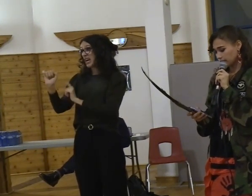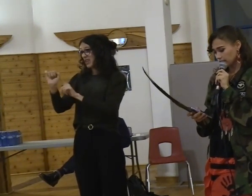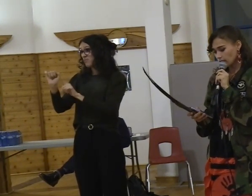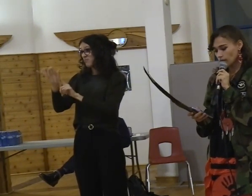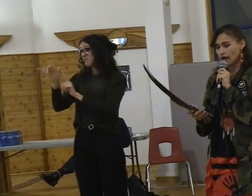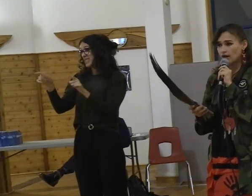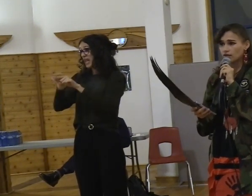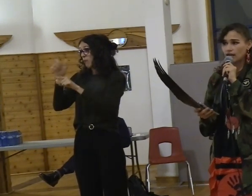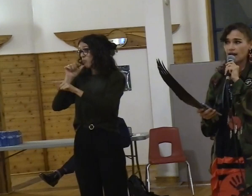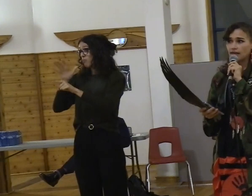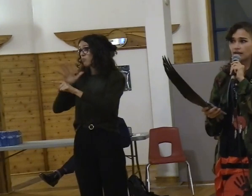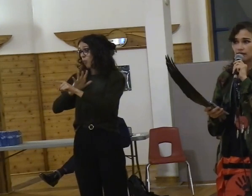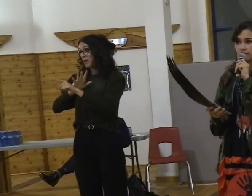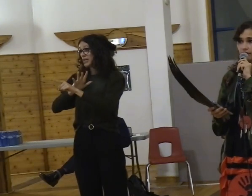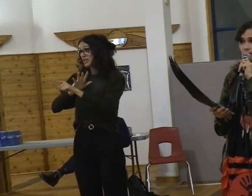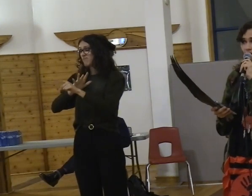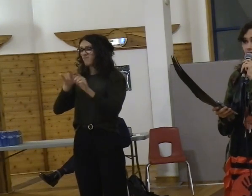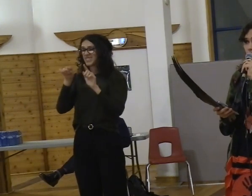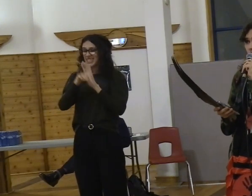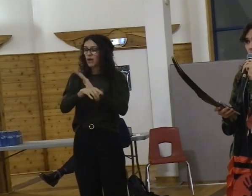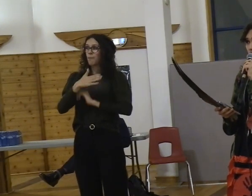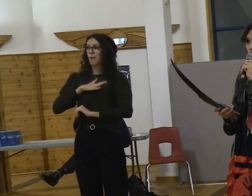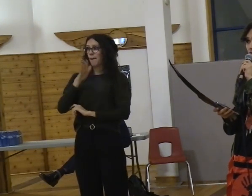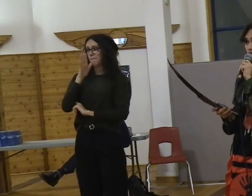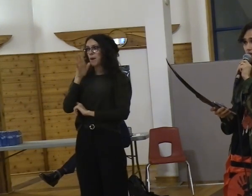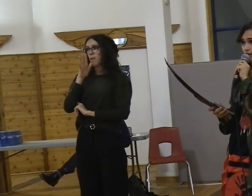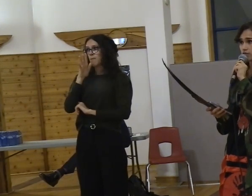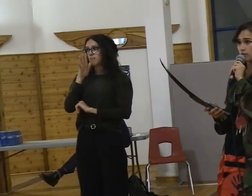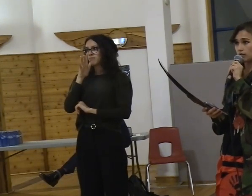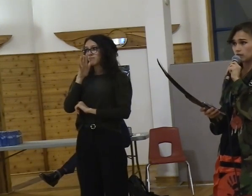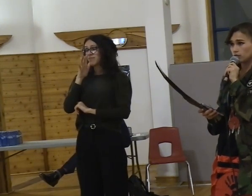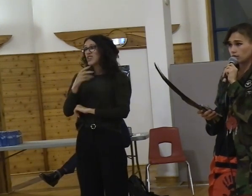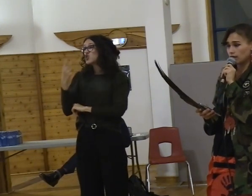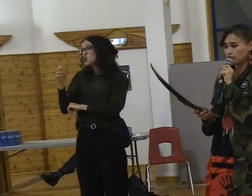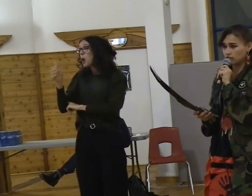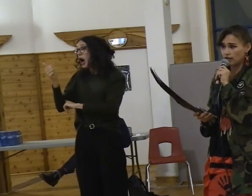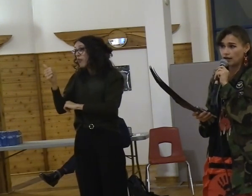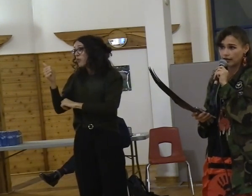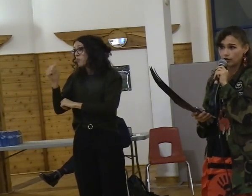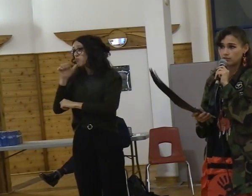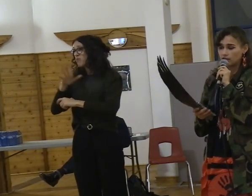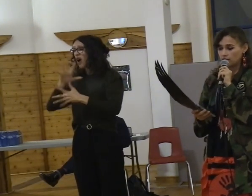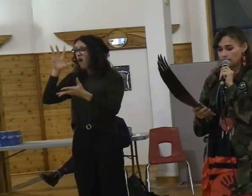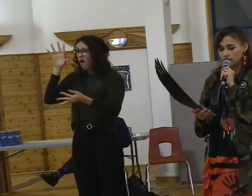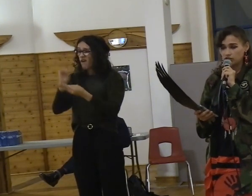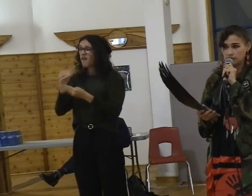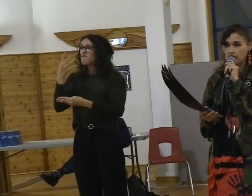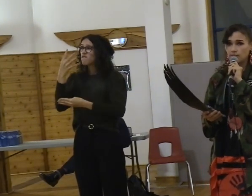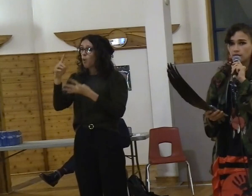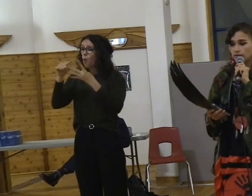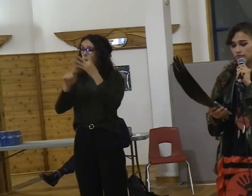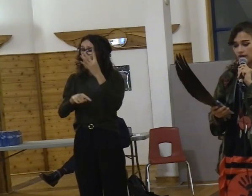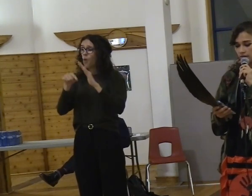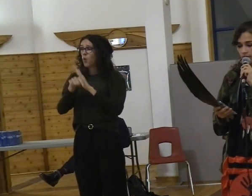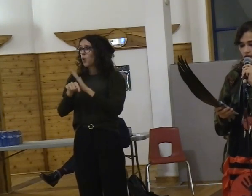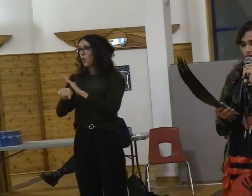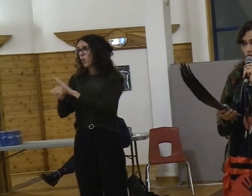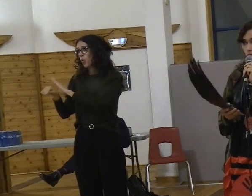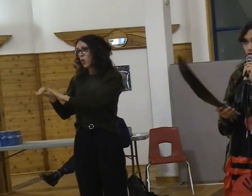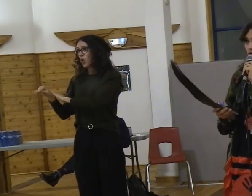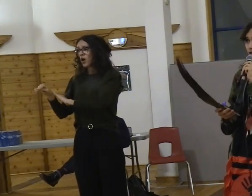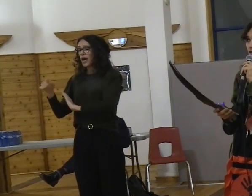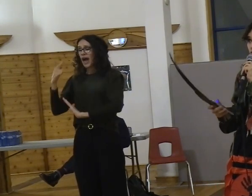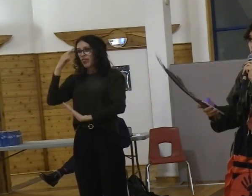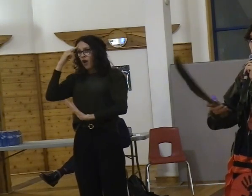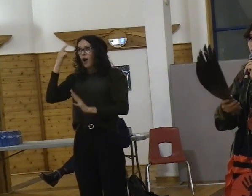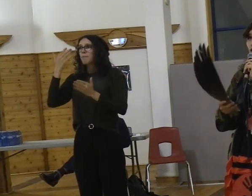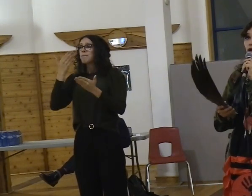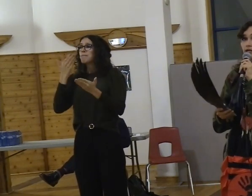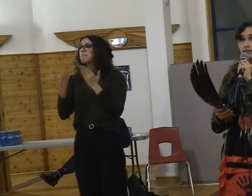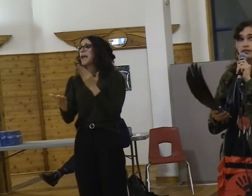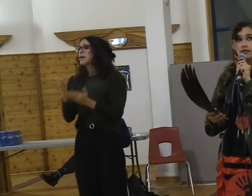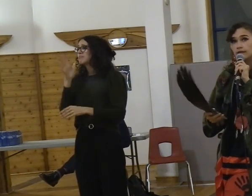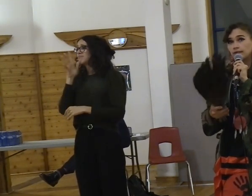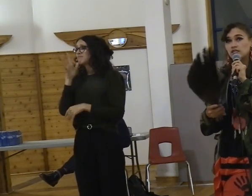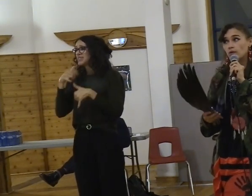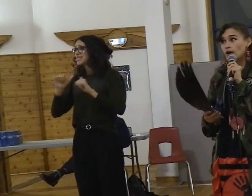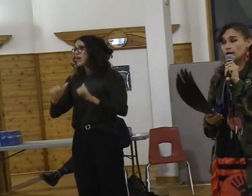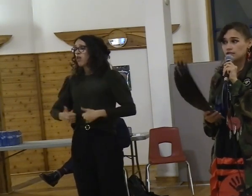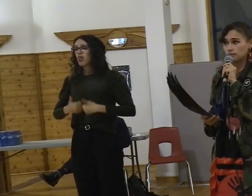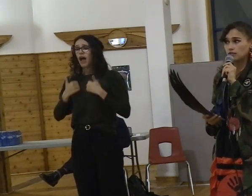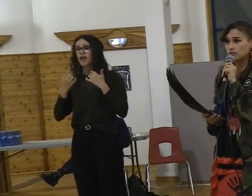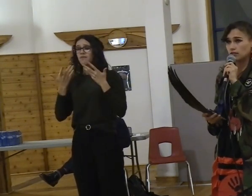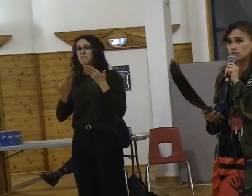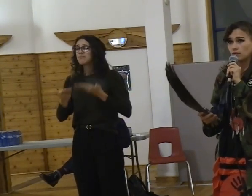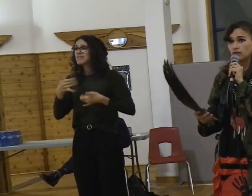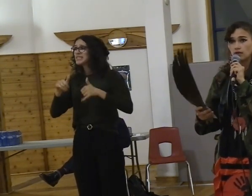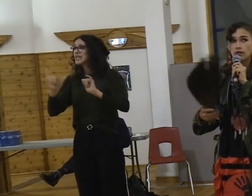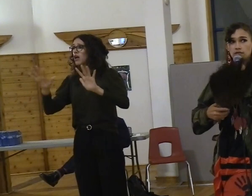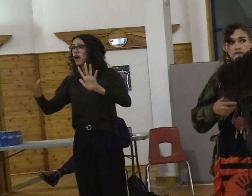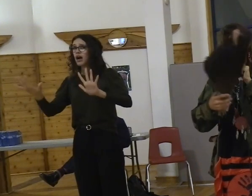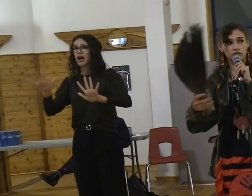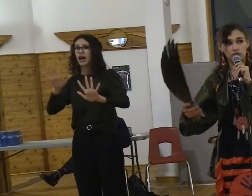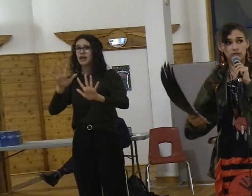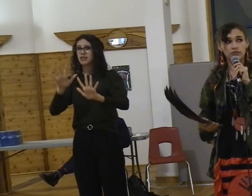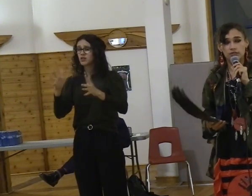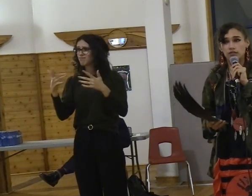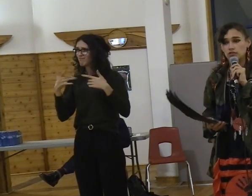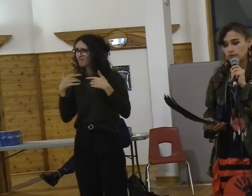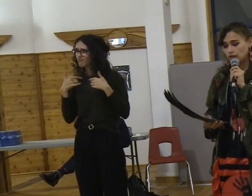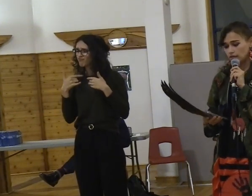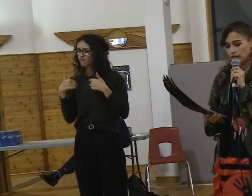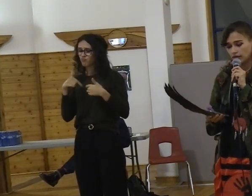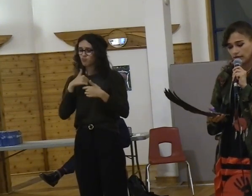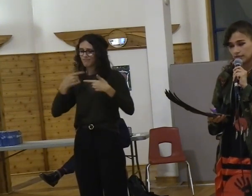I already had that gut feeling back in May when they made the announcement and I just had high hopes that maybe we would find my mother, Morgan Harris, who utilized this spot as a resource as well as all these other shelters in the surrounding areas.